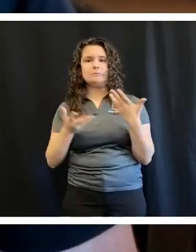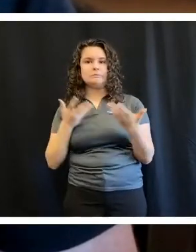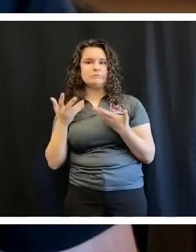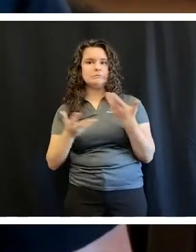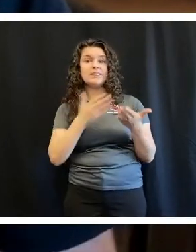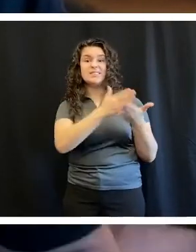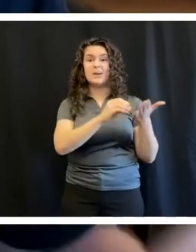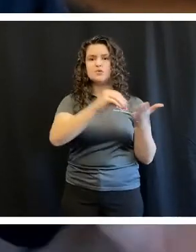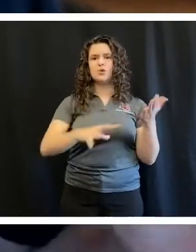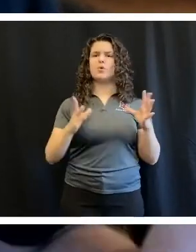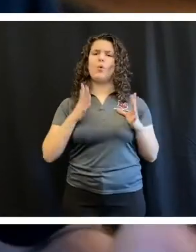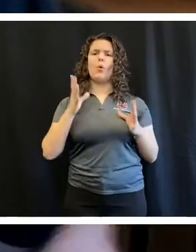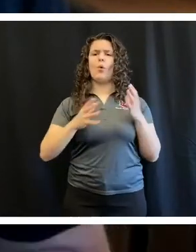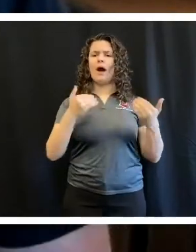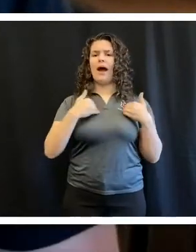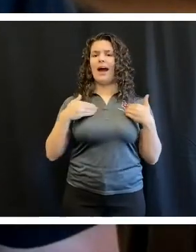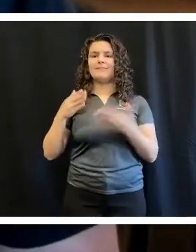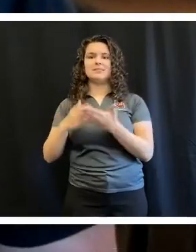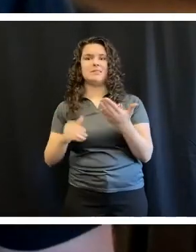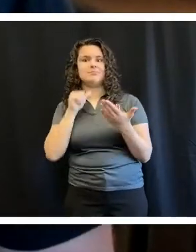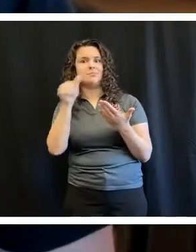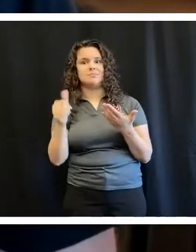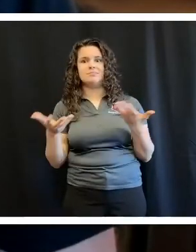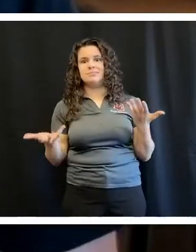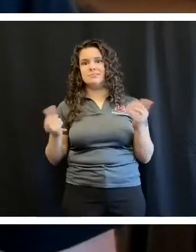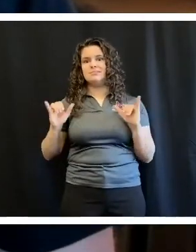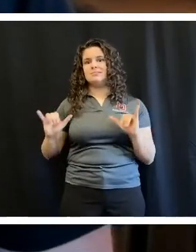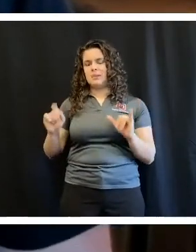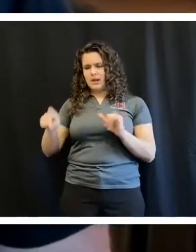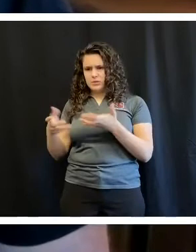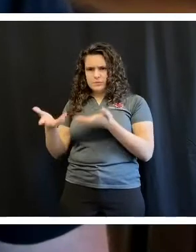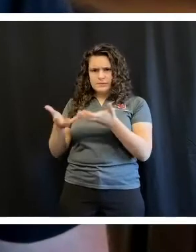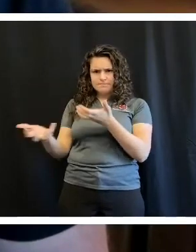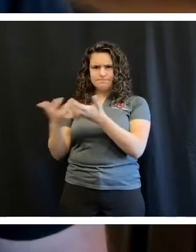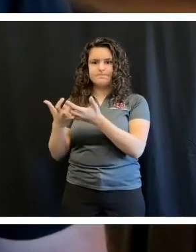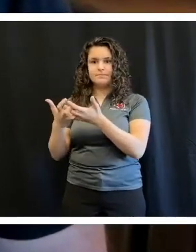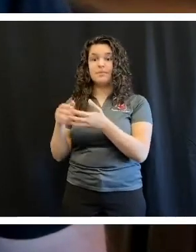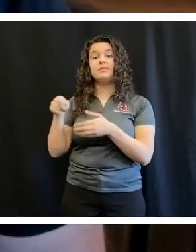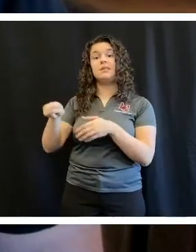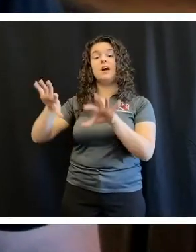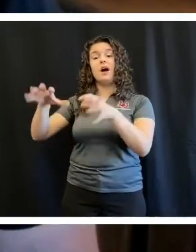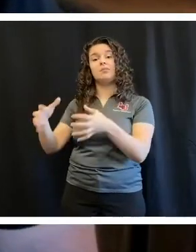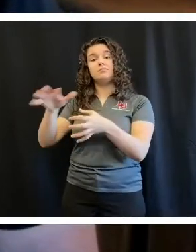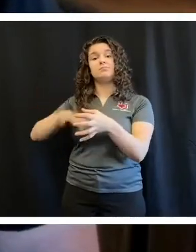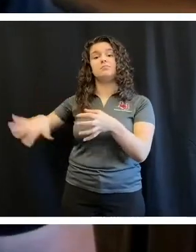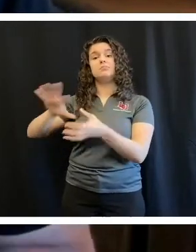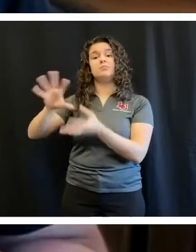they have about 60,000 students overall. They went and they looked at the family units.